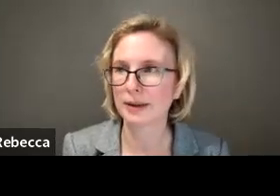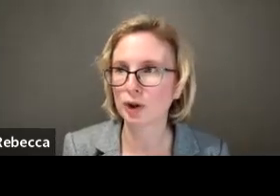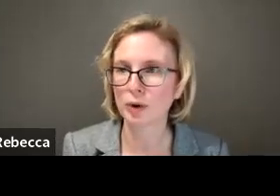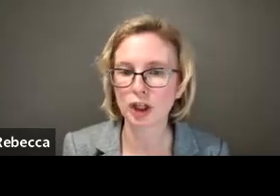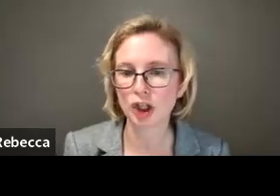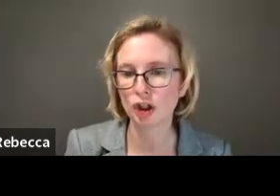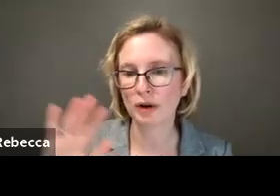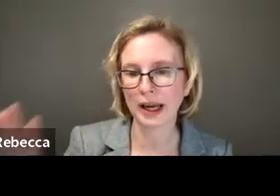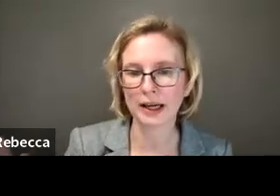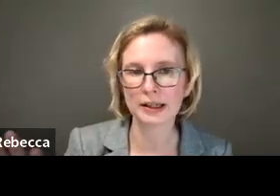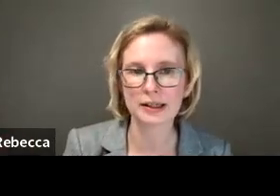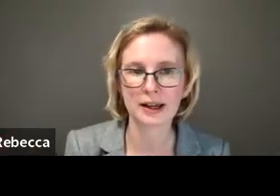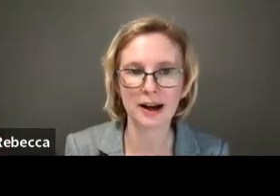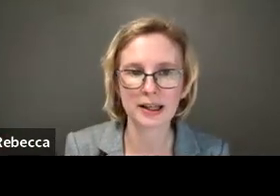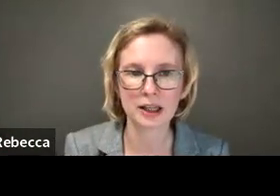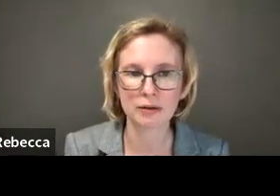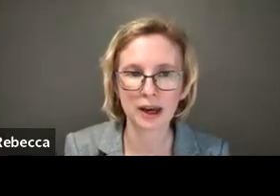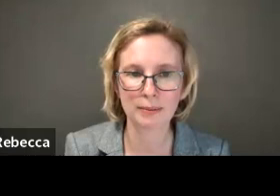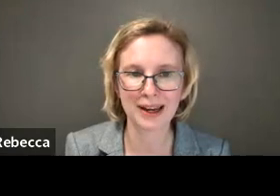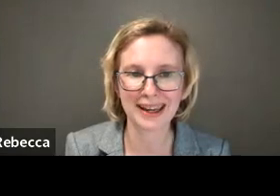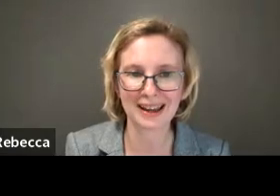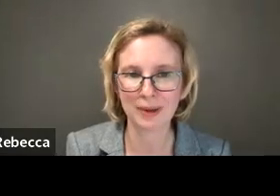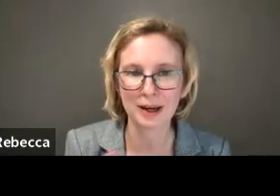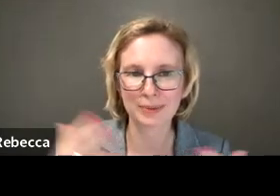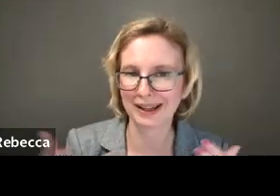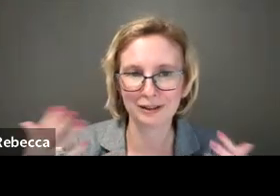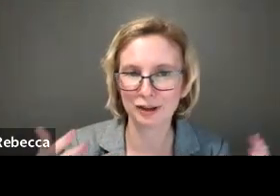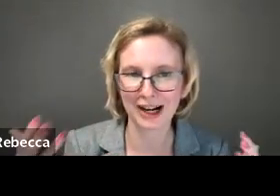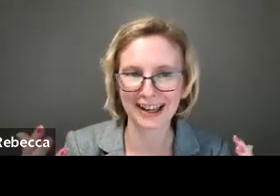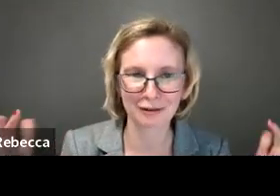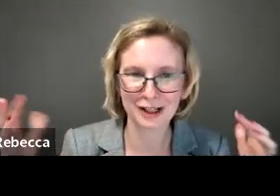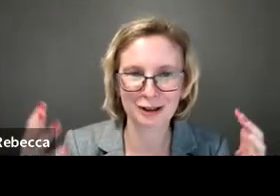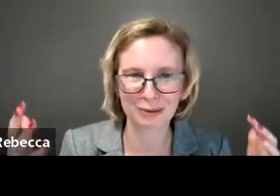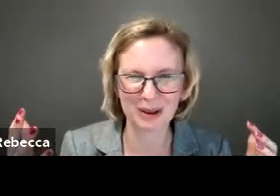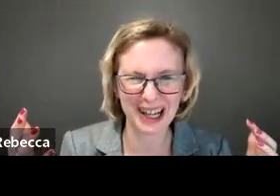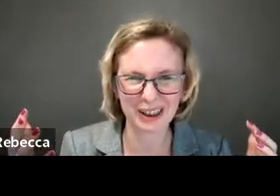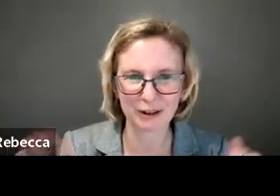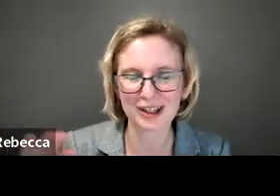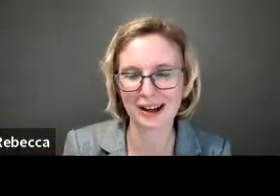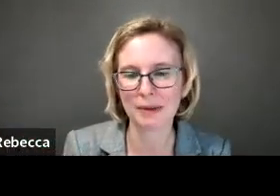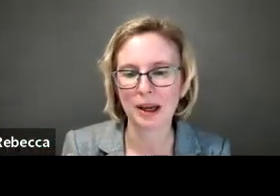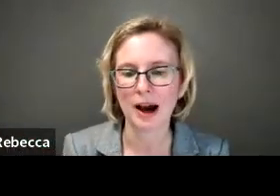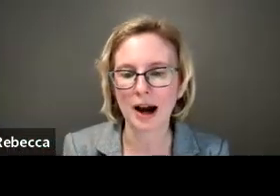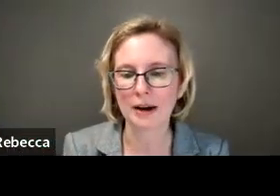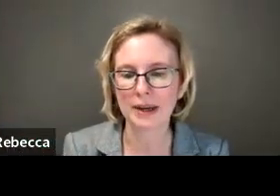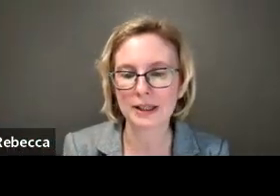summer 22, and continue them again picked up and try to get the rest of the group that we didn't get the first time in